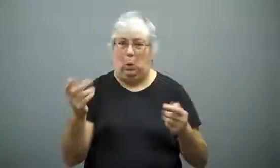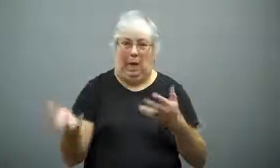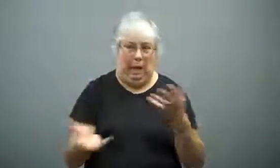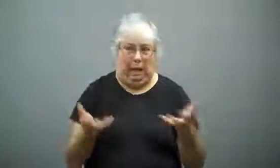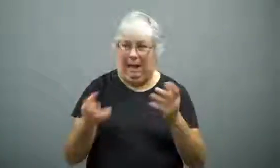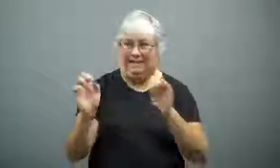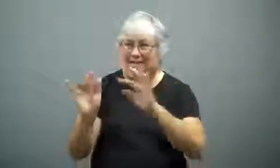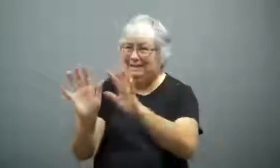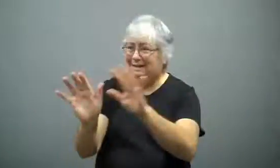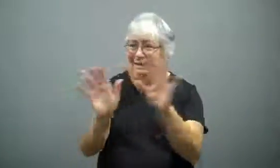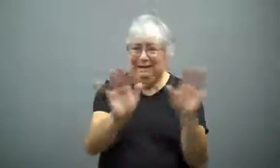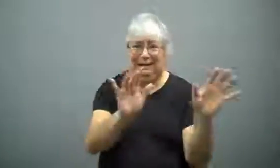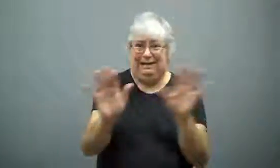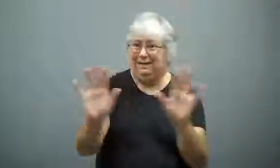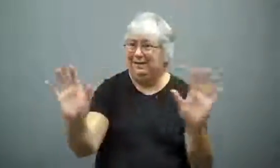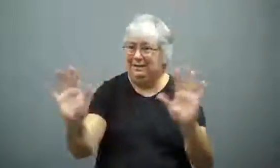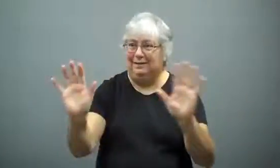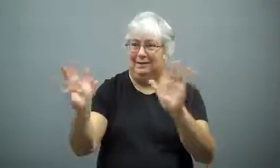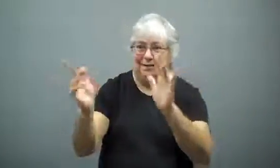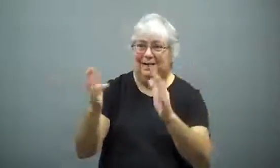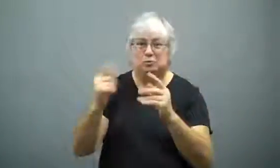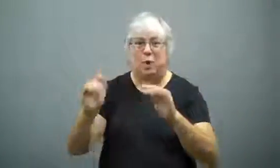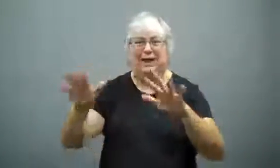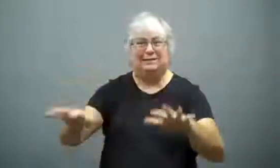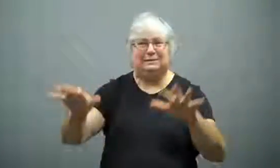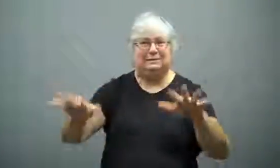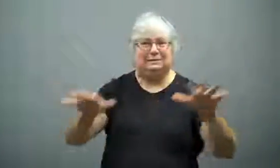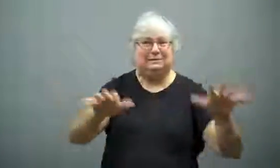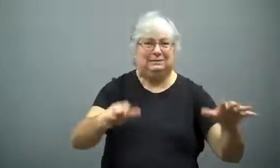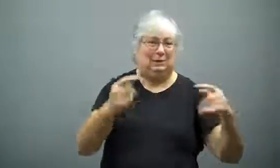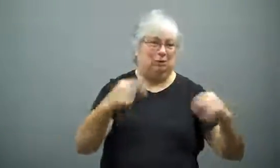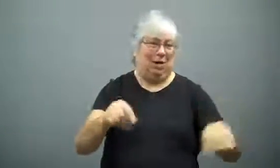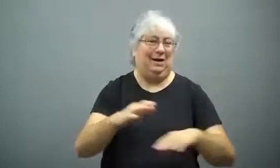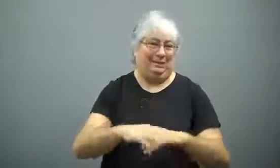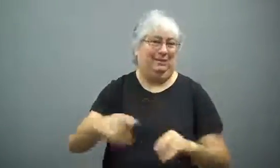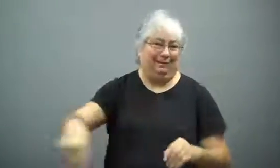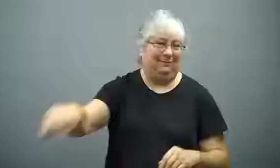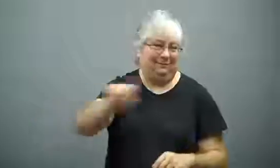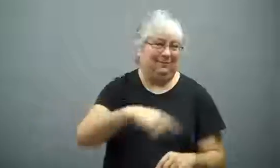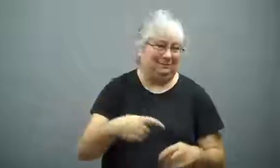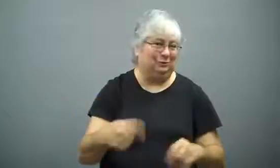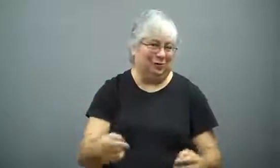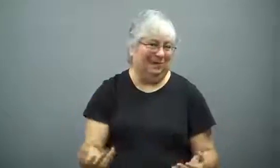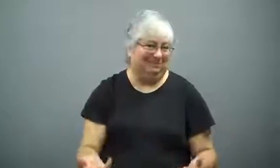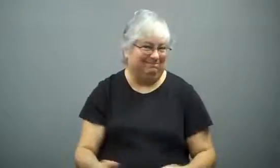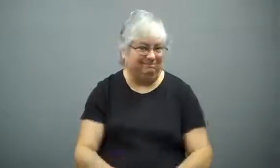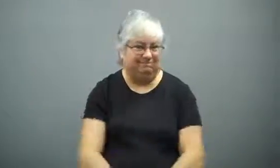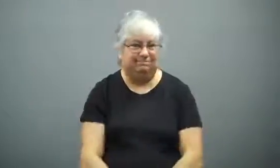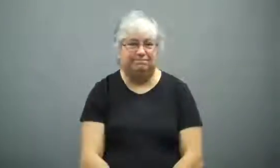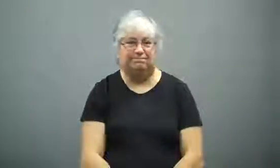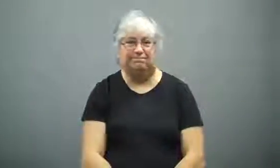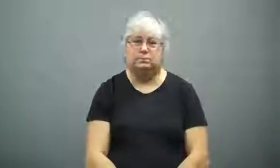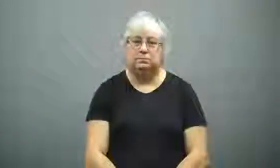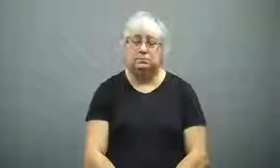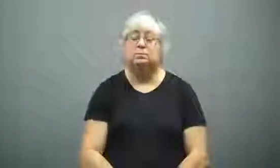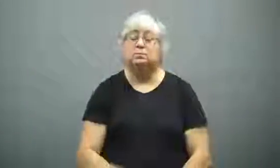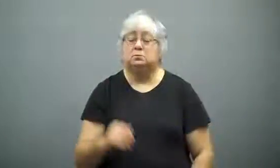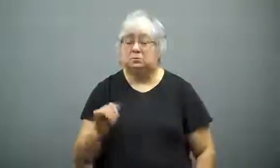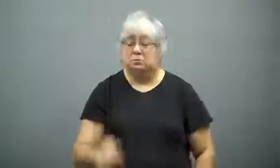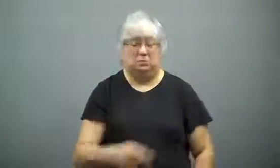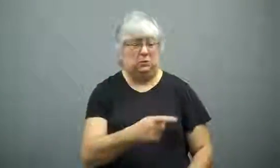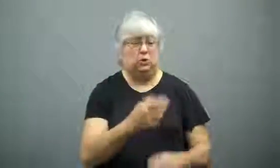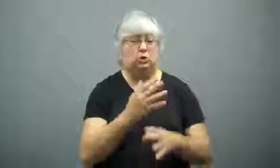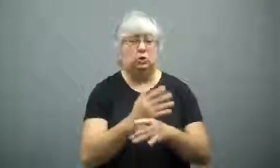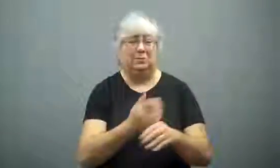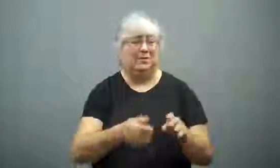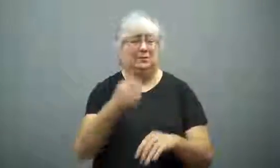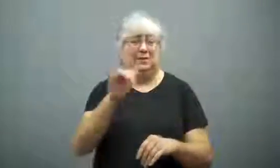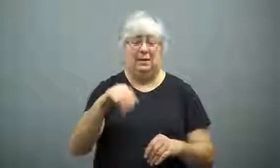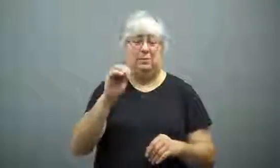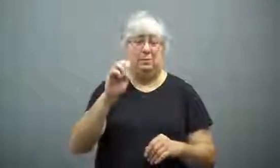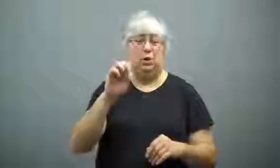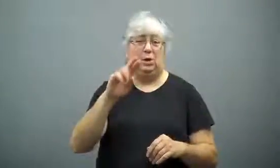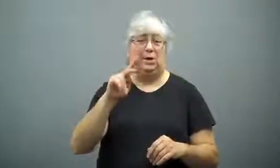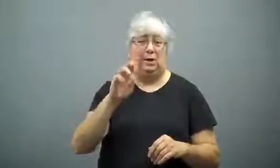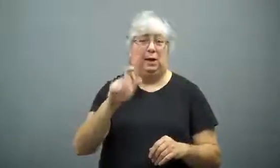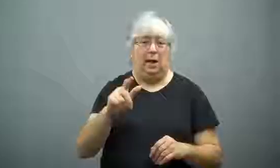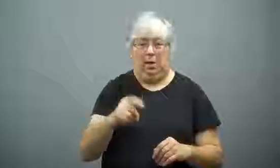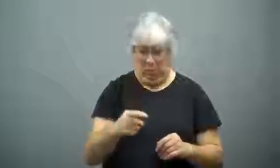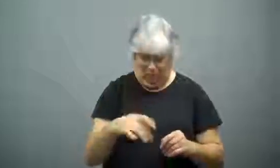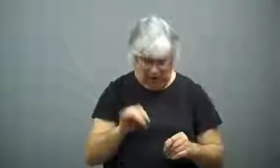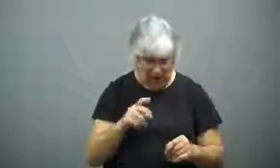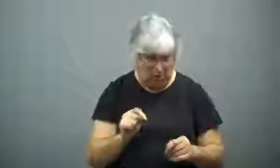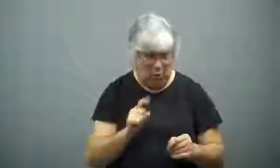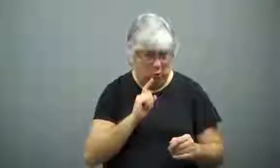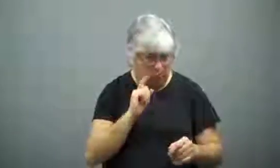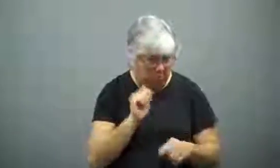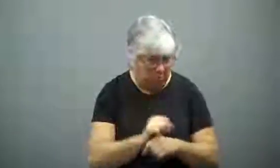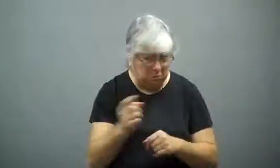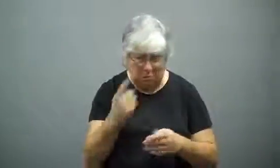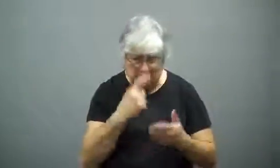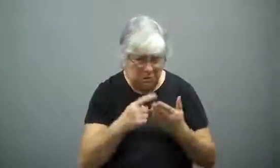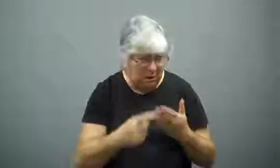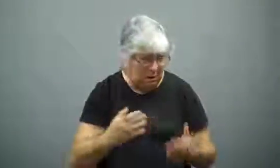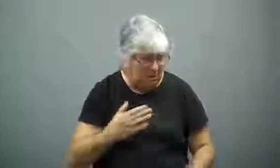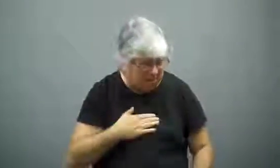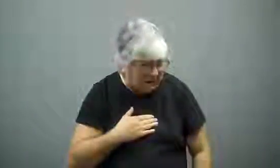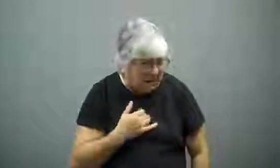so it has to try to pacify these angry governments.